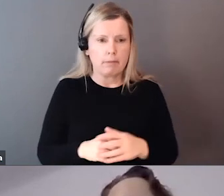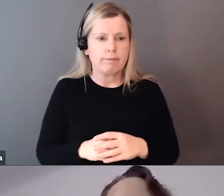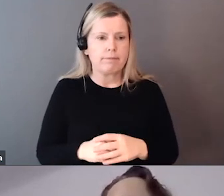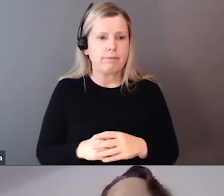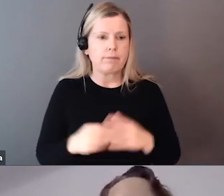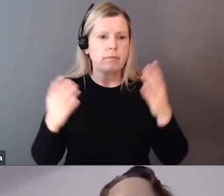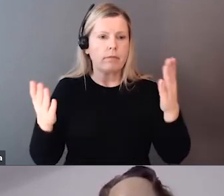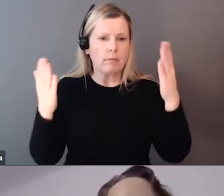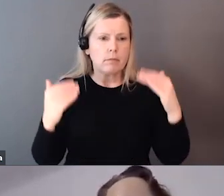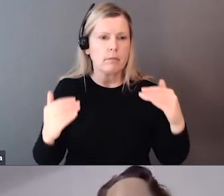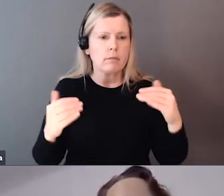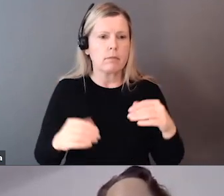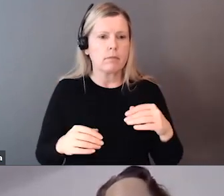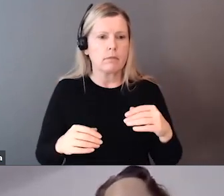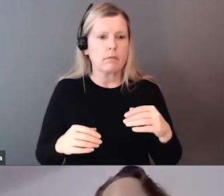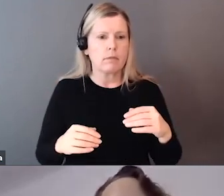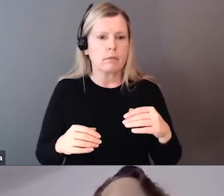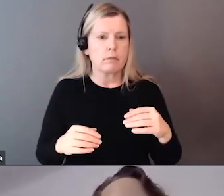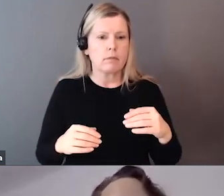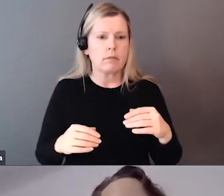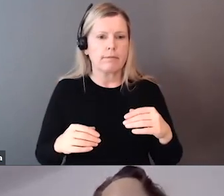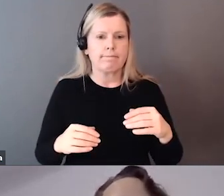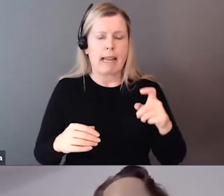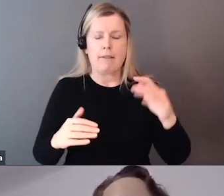And they talked about needing to balance economic needs versus worker's health. And so,